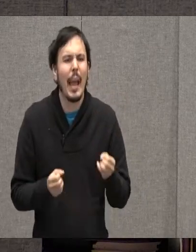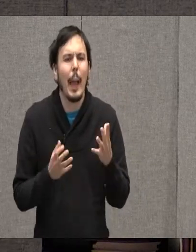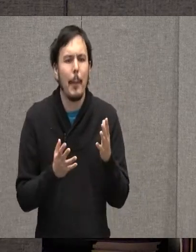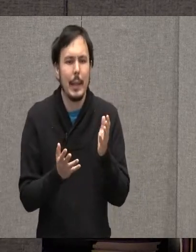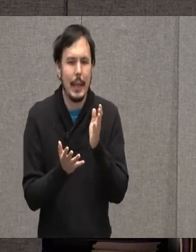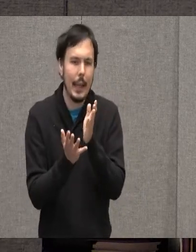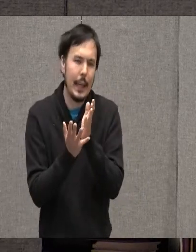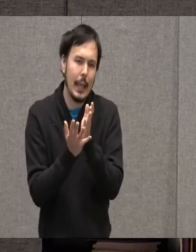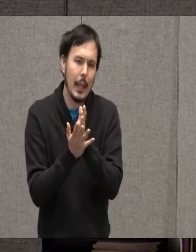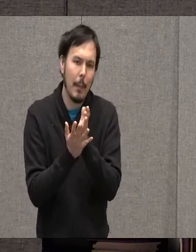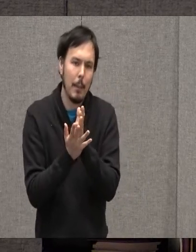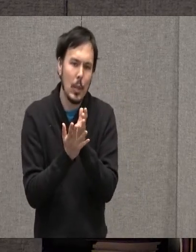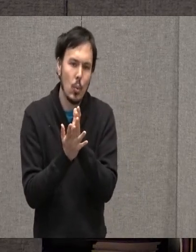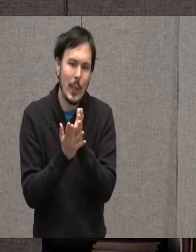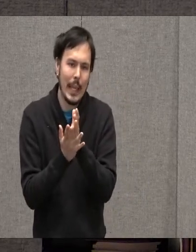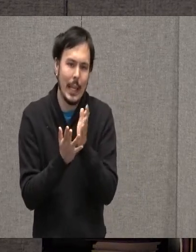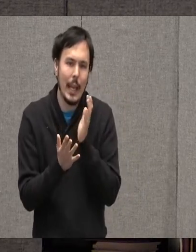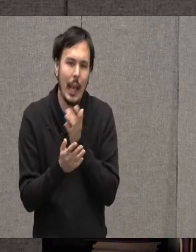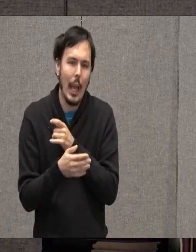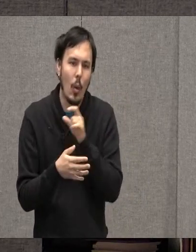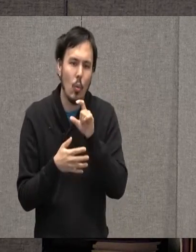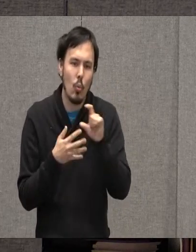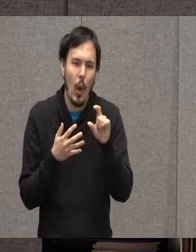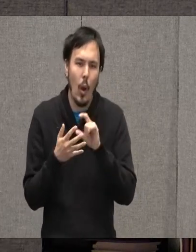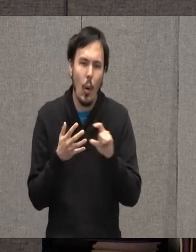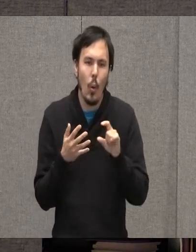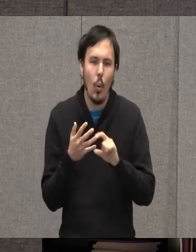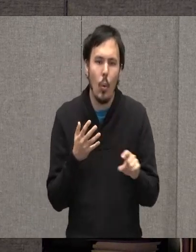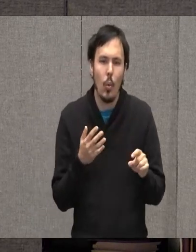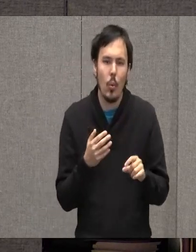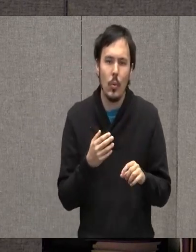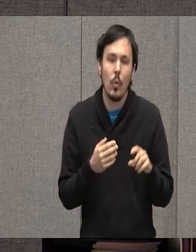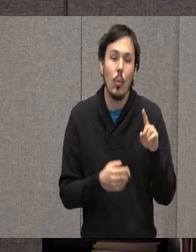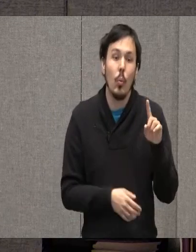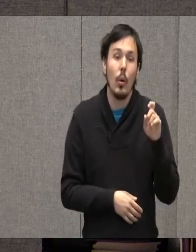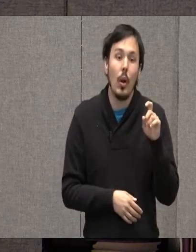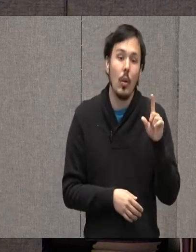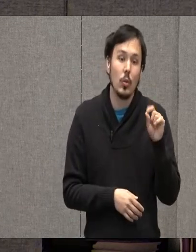We're going from 120 to 720,